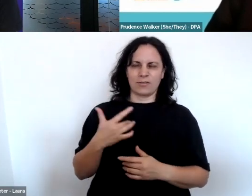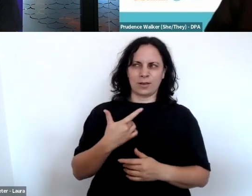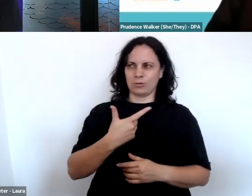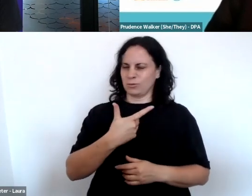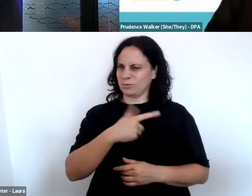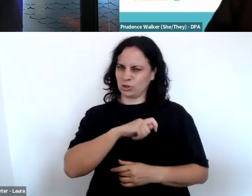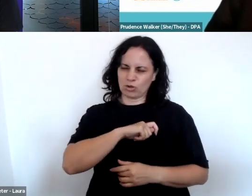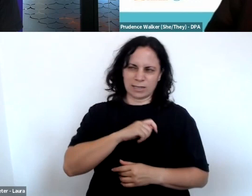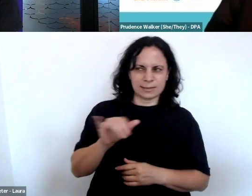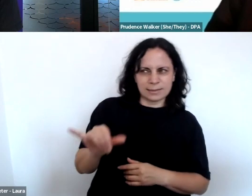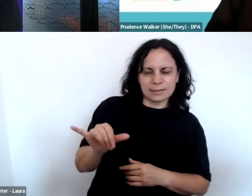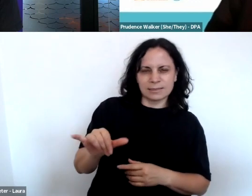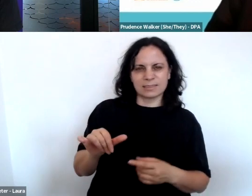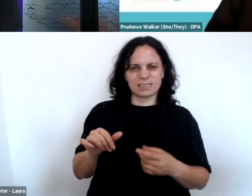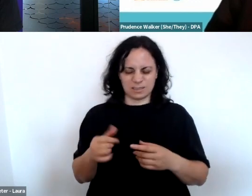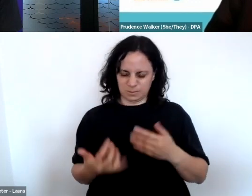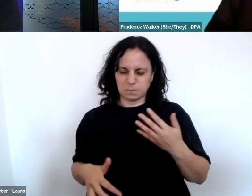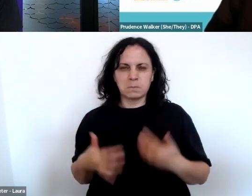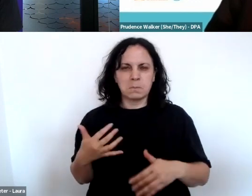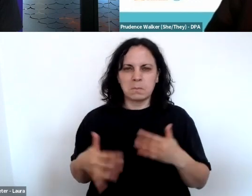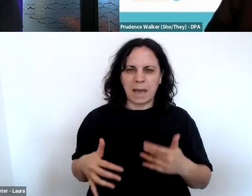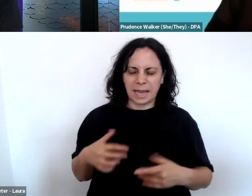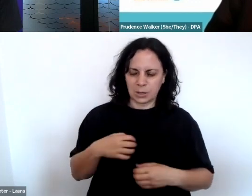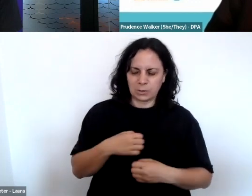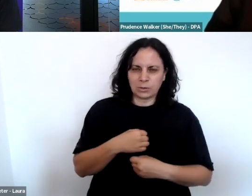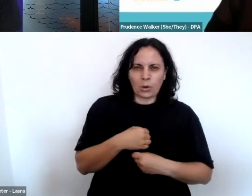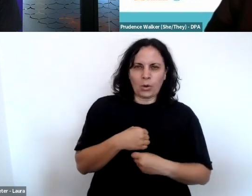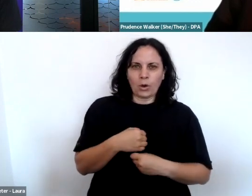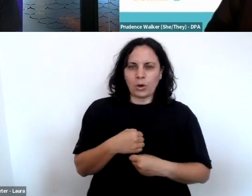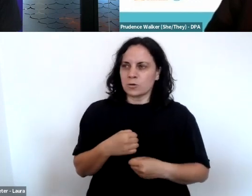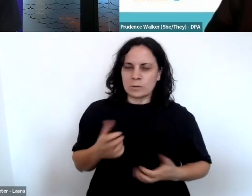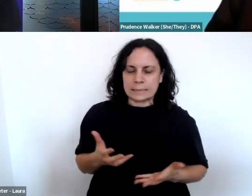trauma, desperation, all of those things that exist in our community.